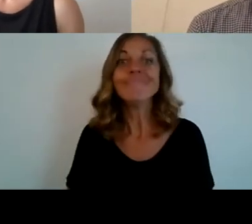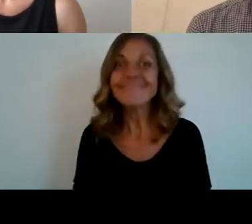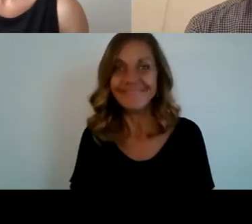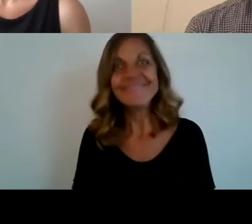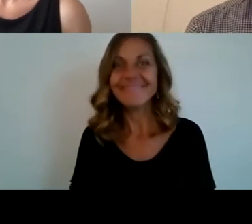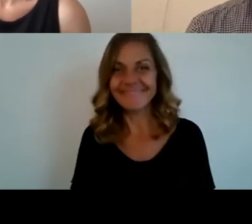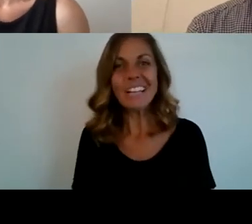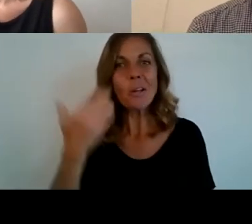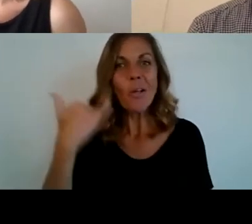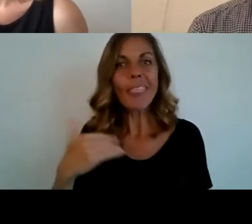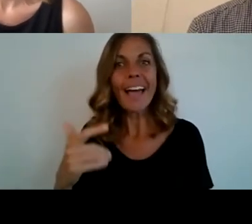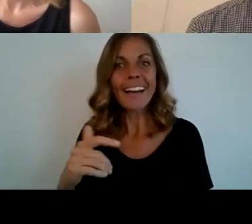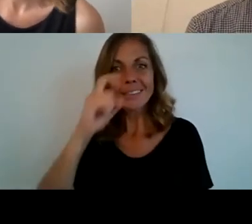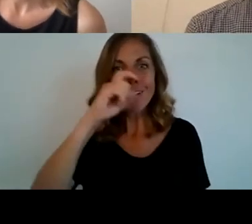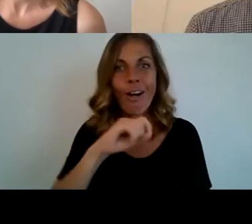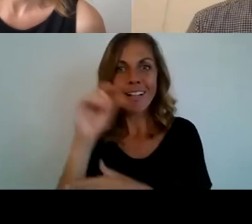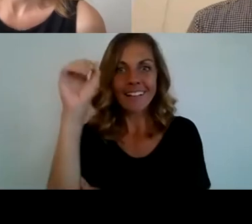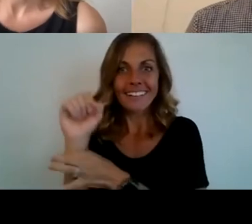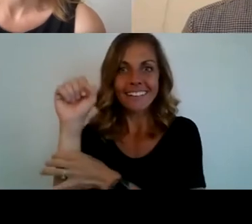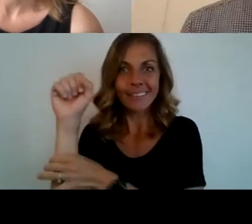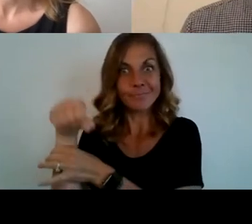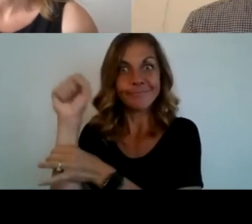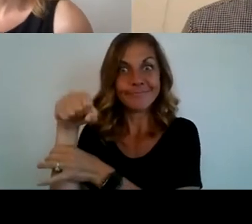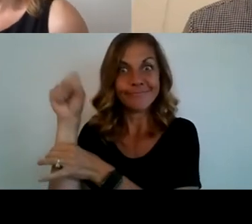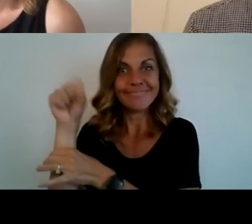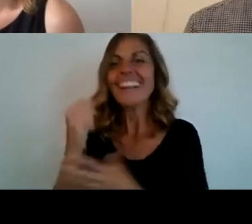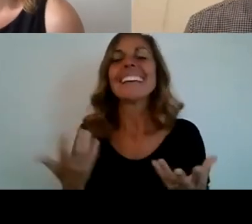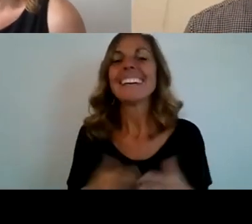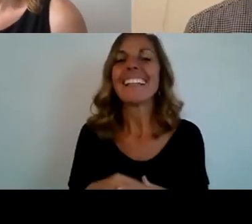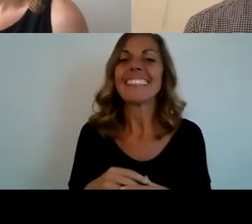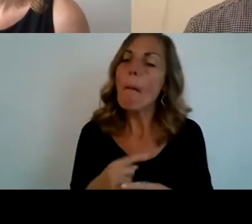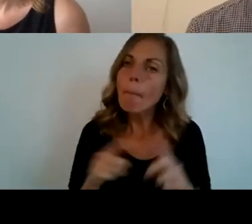yep, yep. The whole time. But it's critical. This is a critical conversation to be had.